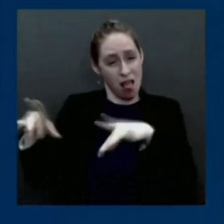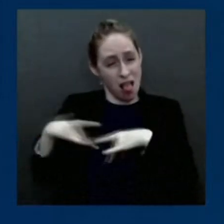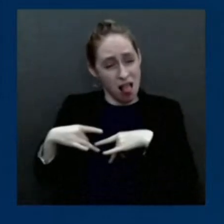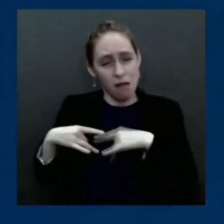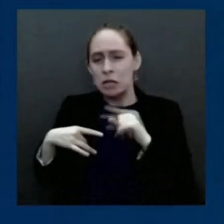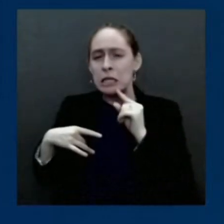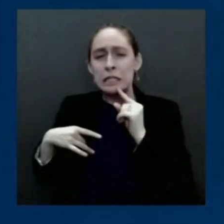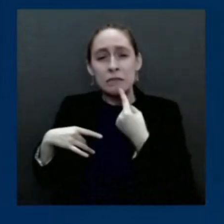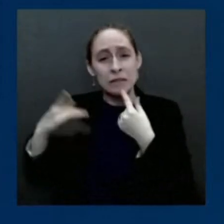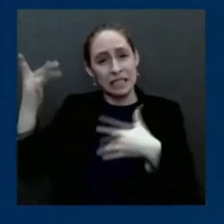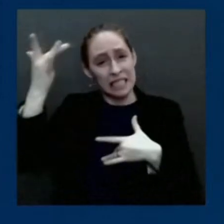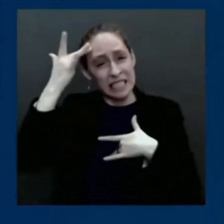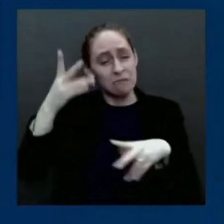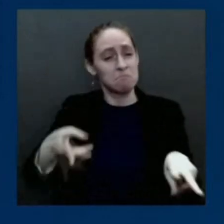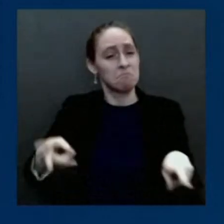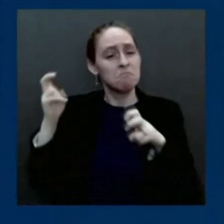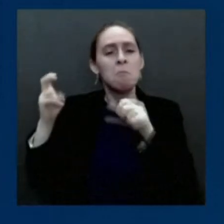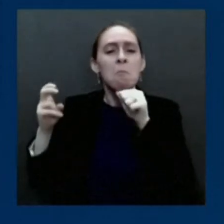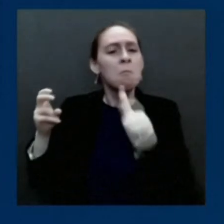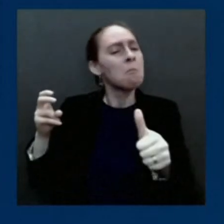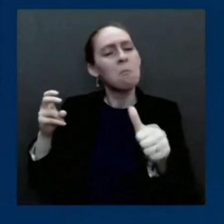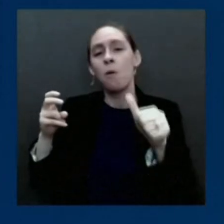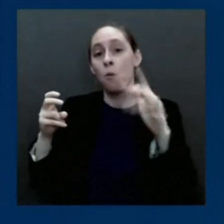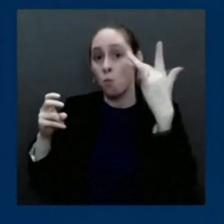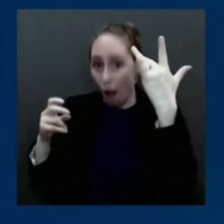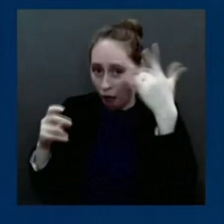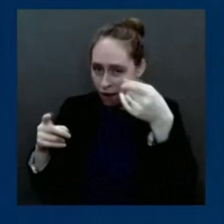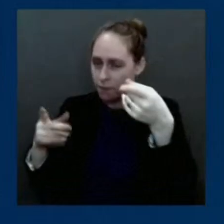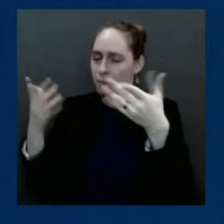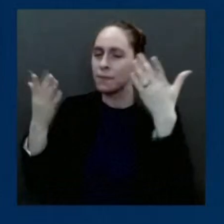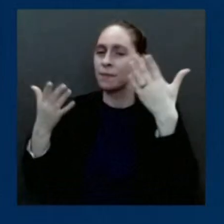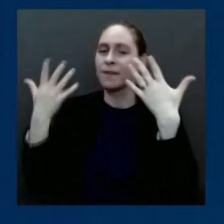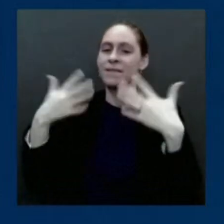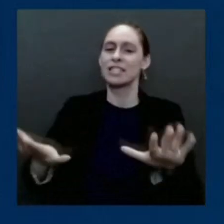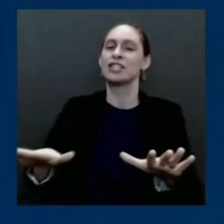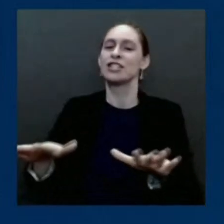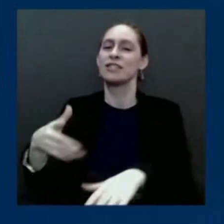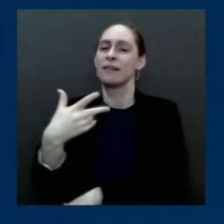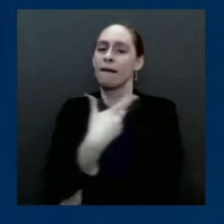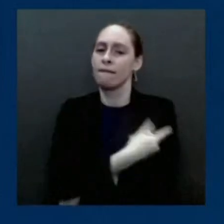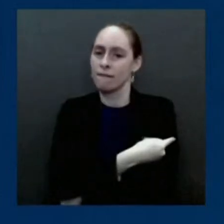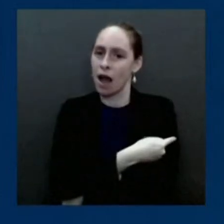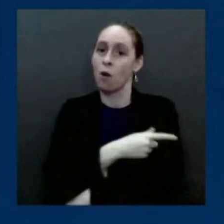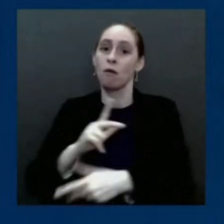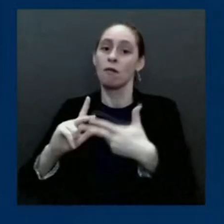MILDER DISEASE FROM OMICRON ESPECIALLY AMONG THE UNVACCINATED AND THE SEVEN-DAY